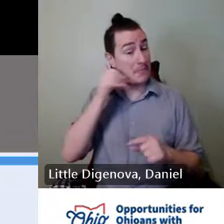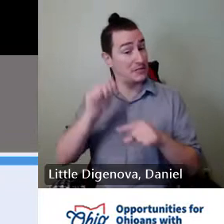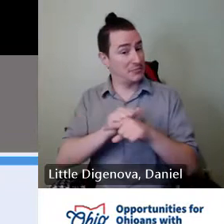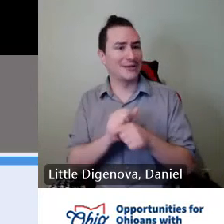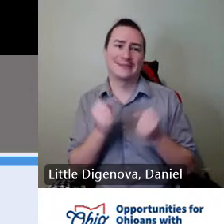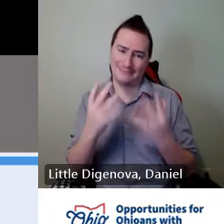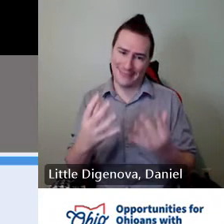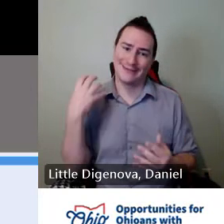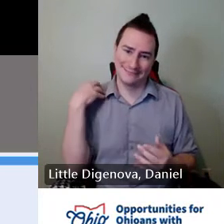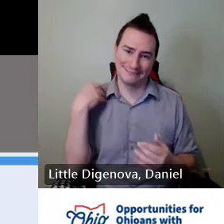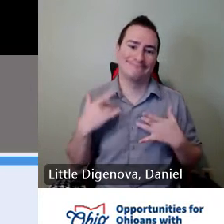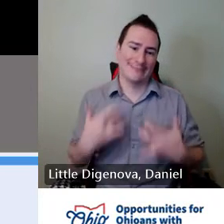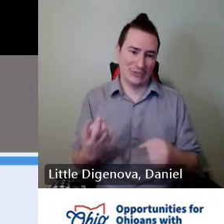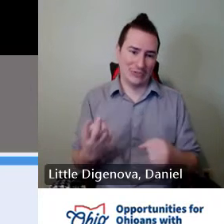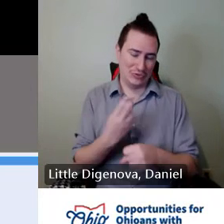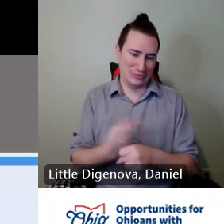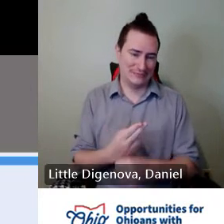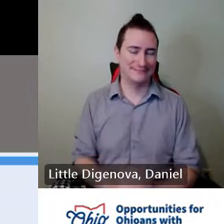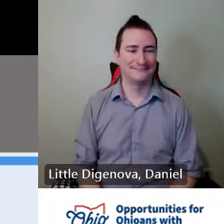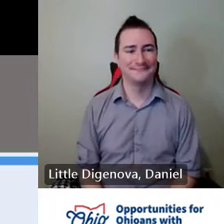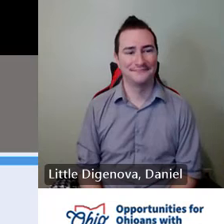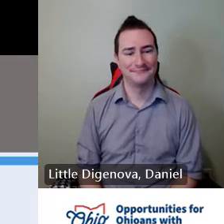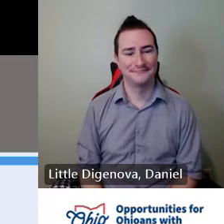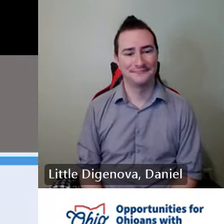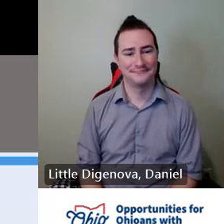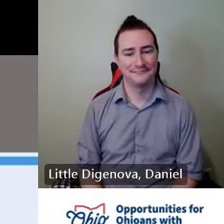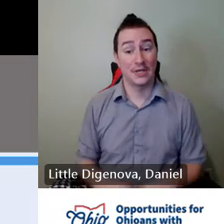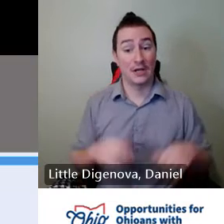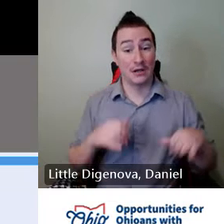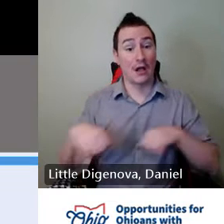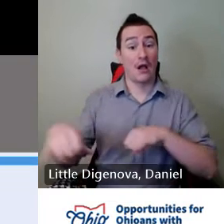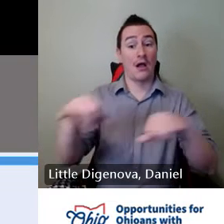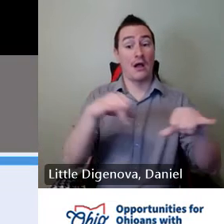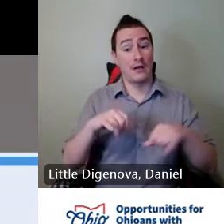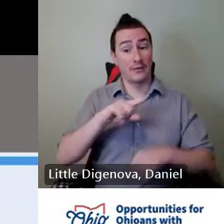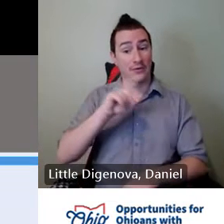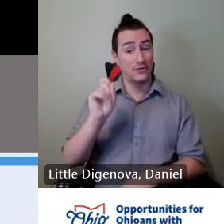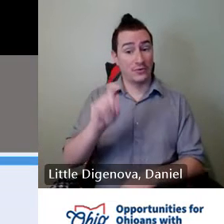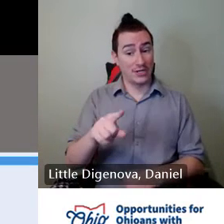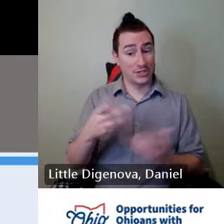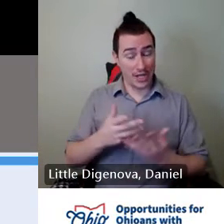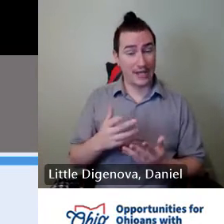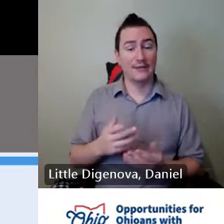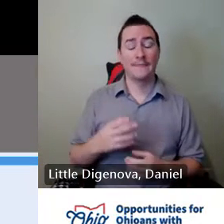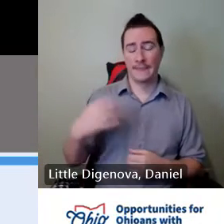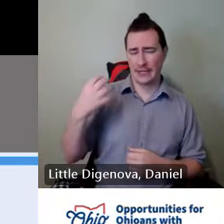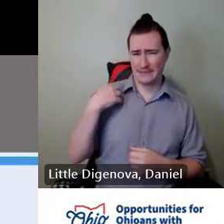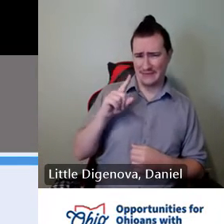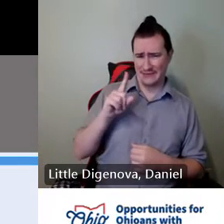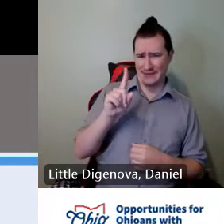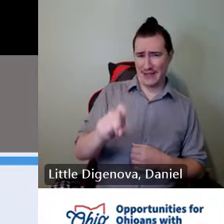With that said, a common question employers have is: “What is different about navigating the interactive process when an